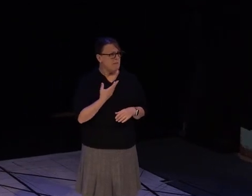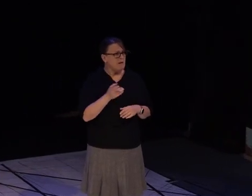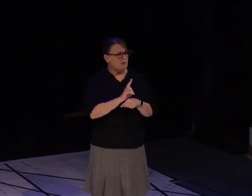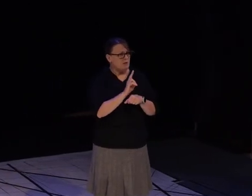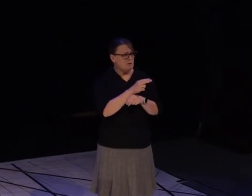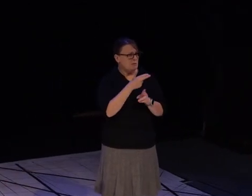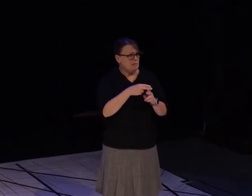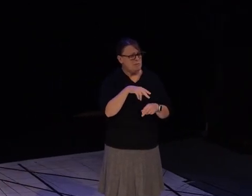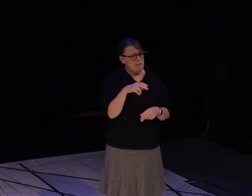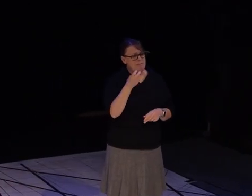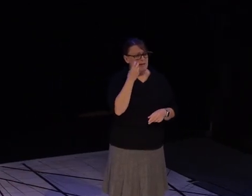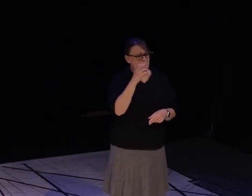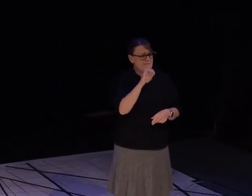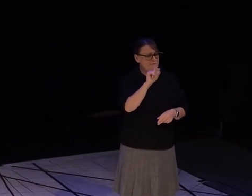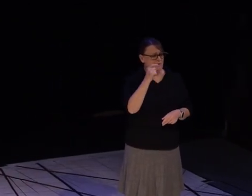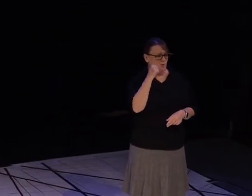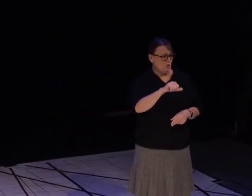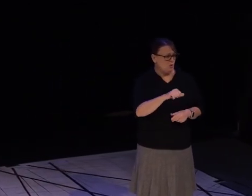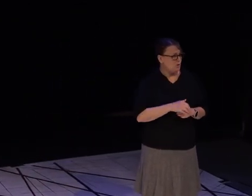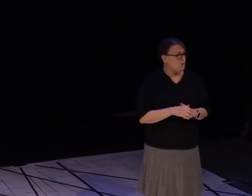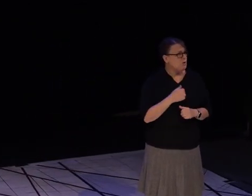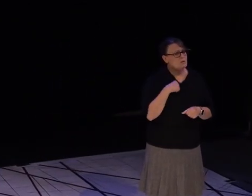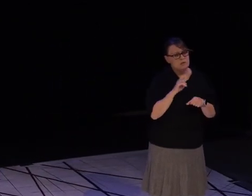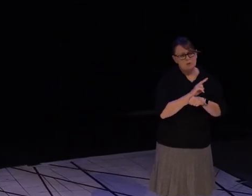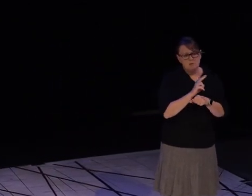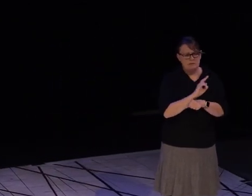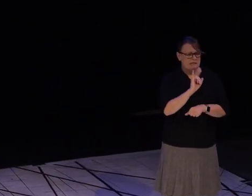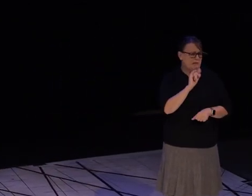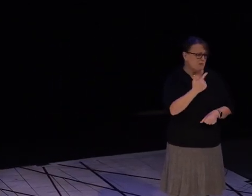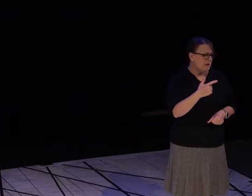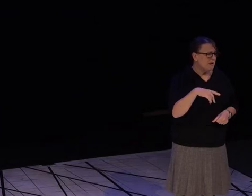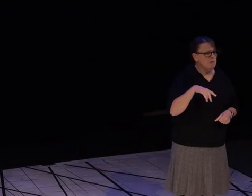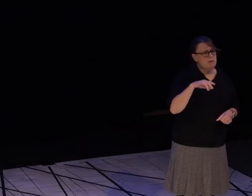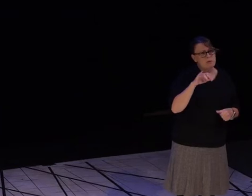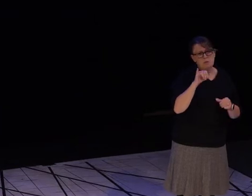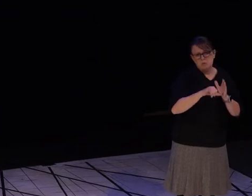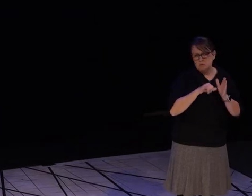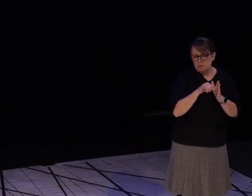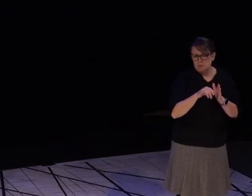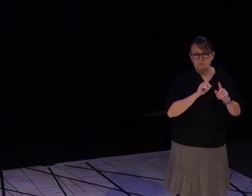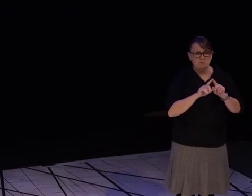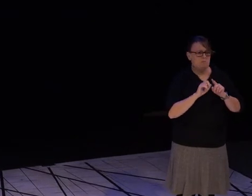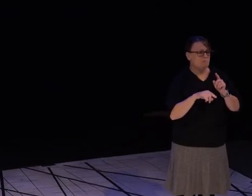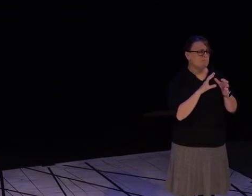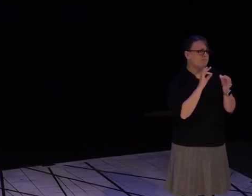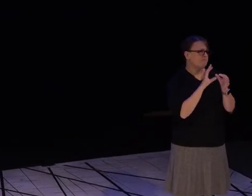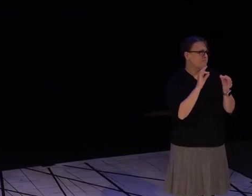So I use my social media like Instagram and YouTube to talk about disability pride, self-advocacy